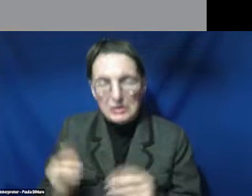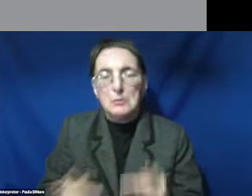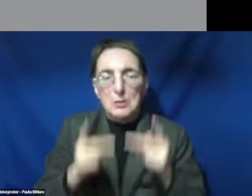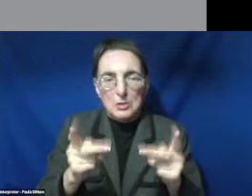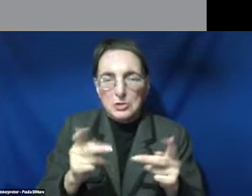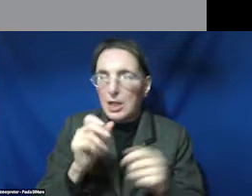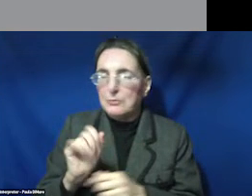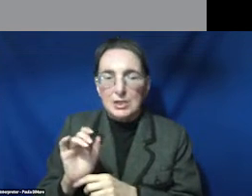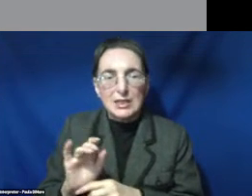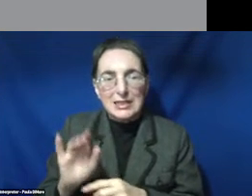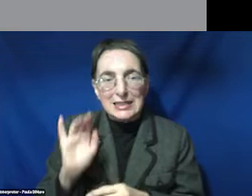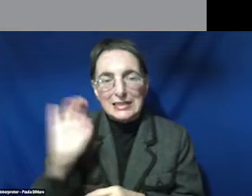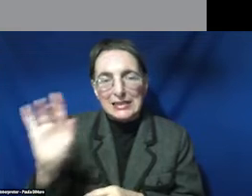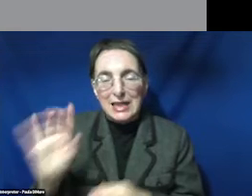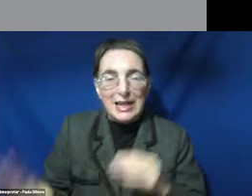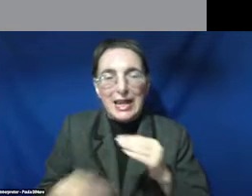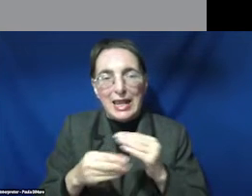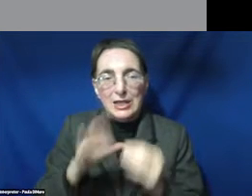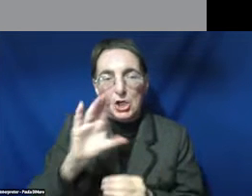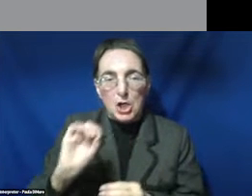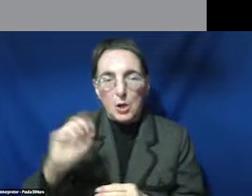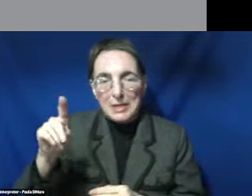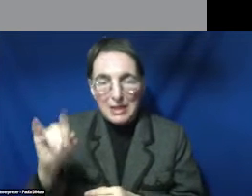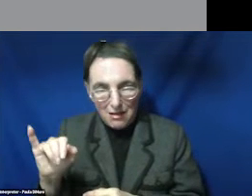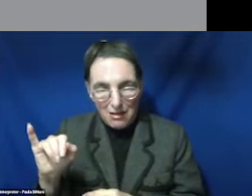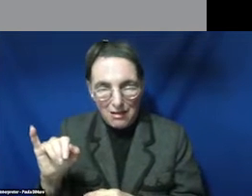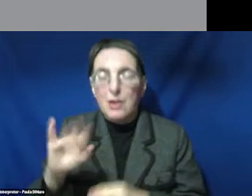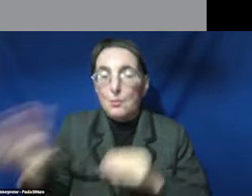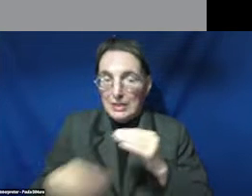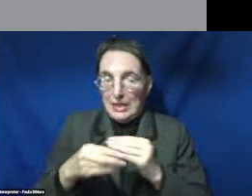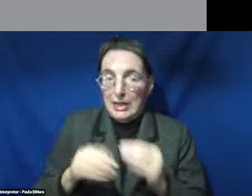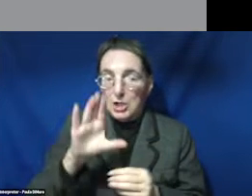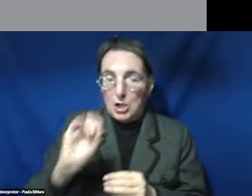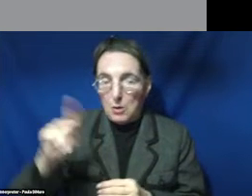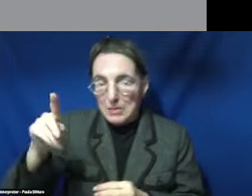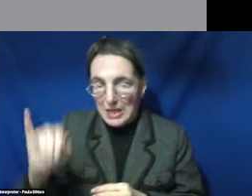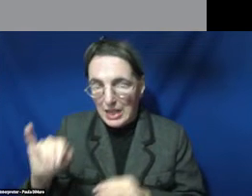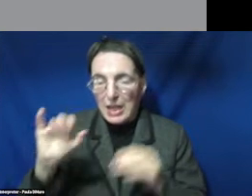So by adding co-PIs, you can add them by NSF ID or by email.